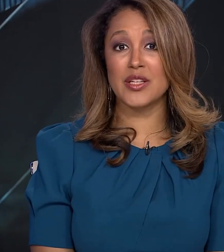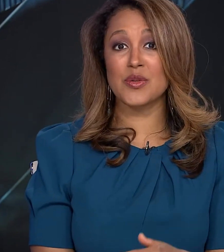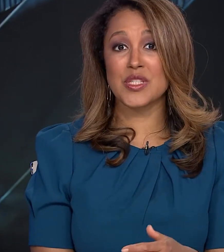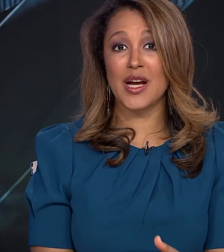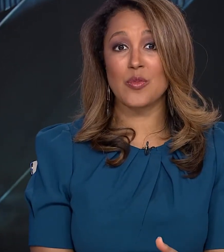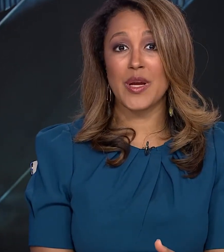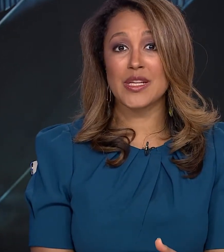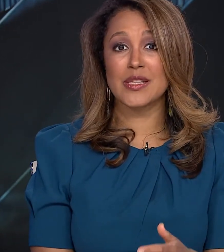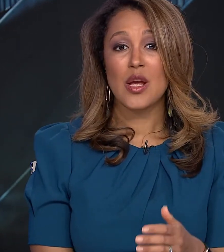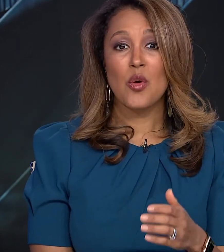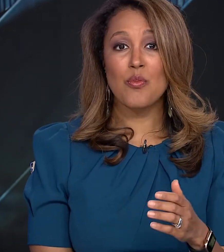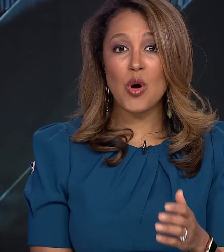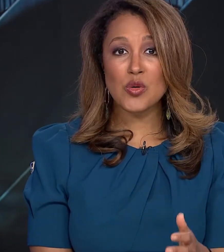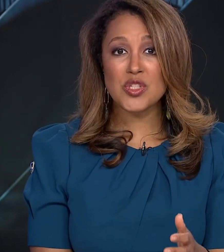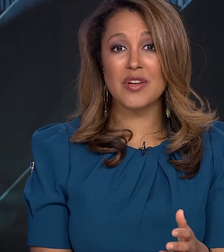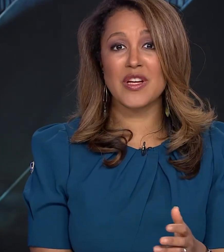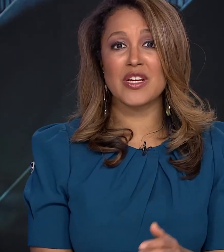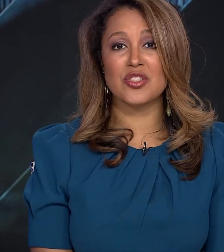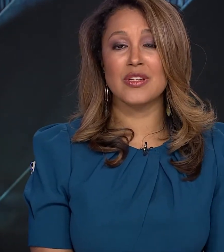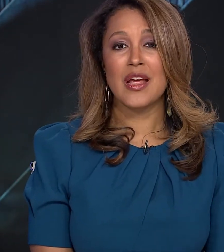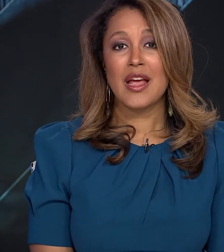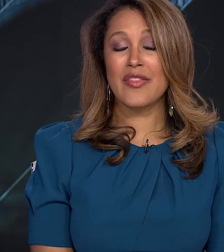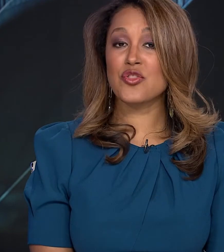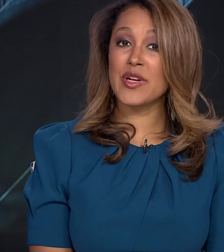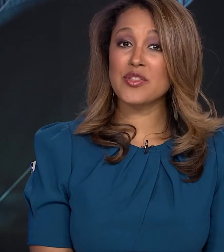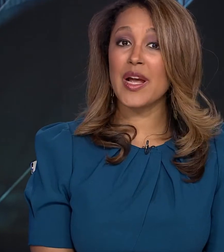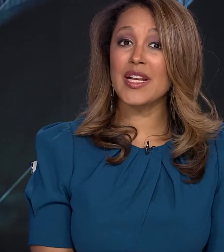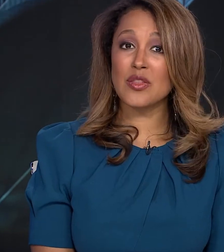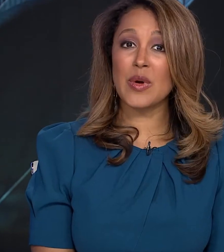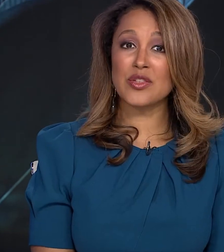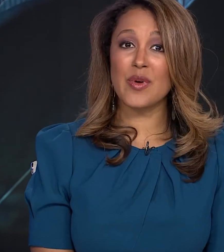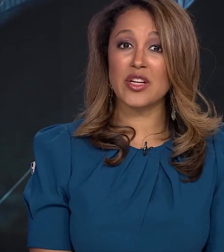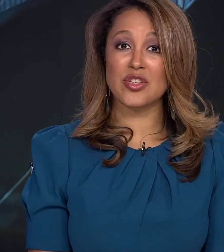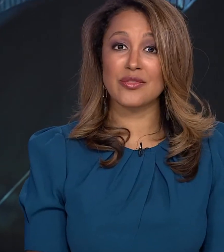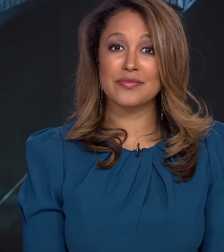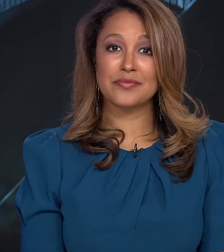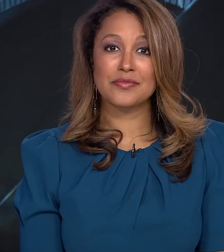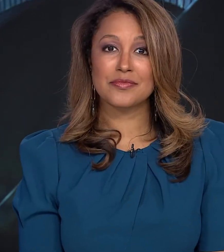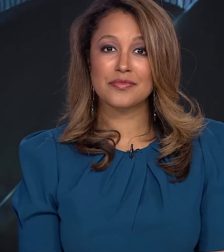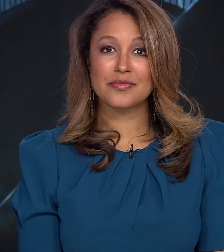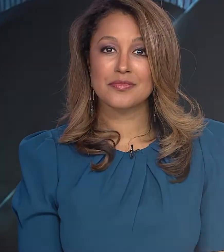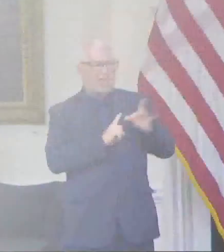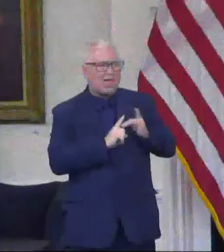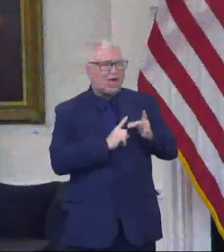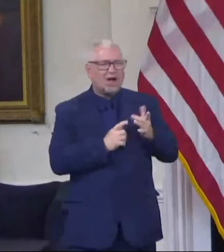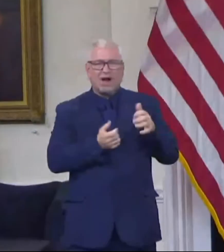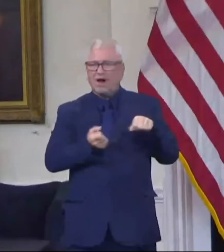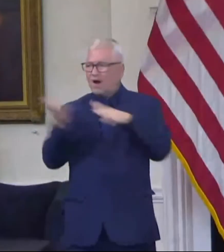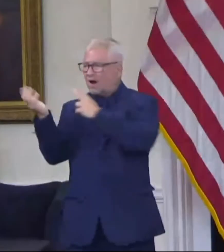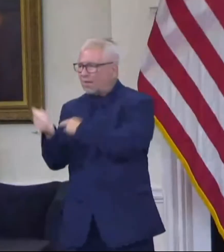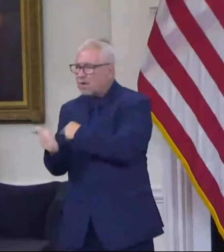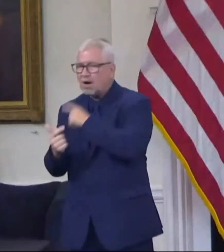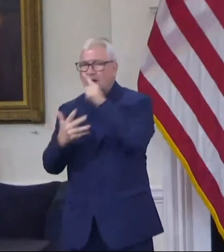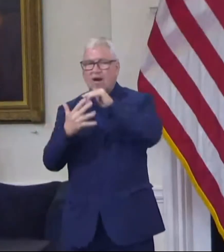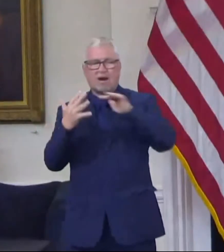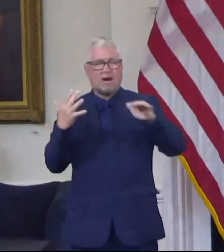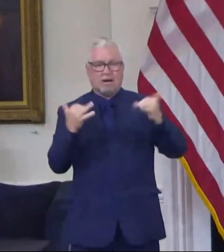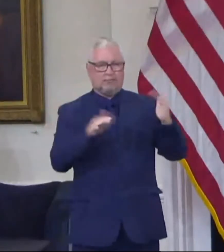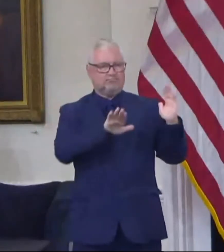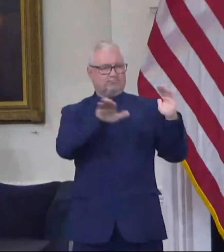outpace most of the nation and the trends are heading in the right direction. Maryland COVID-19 case rate